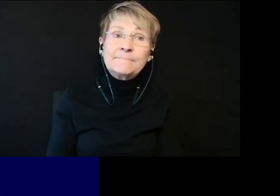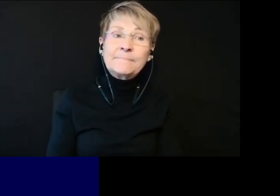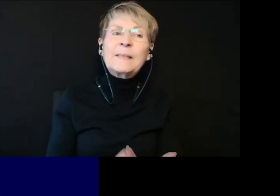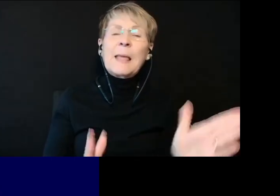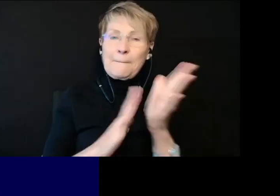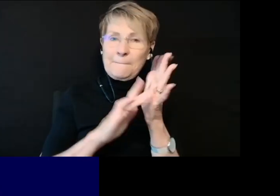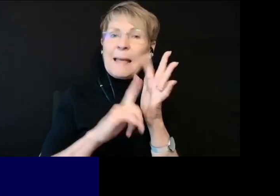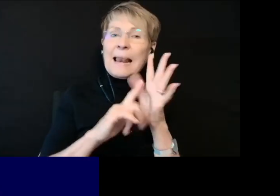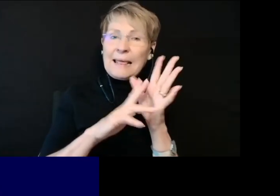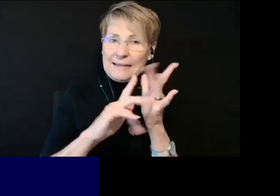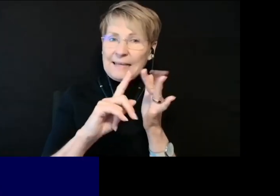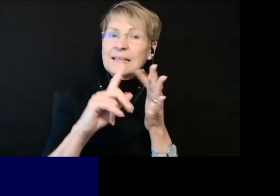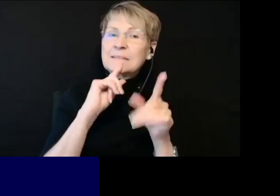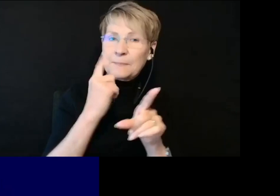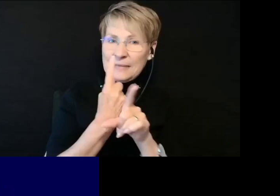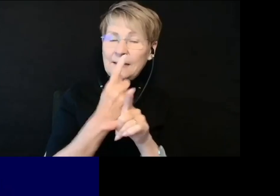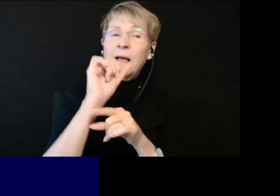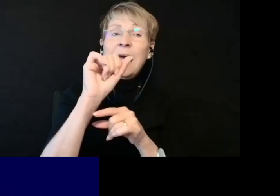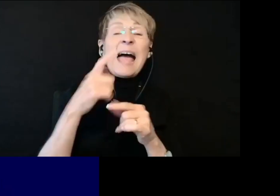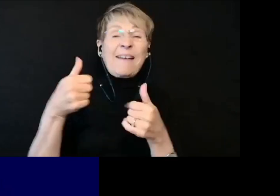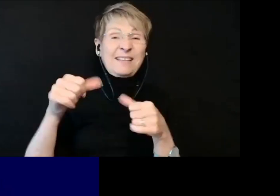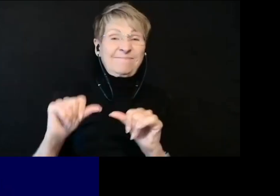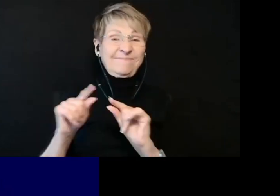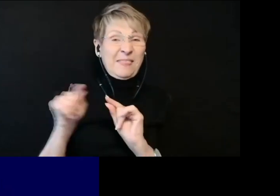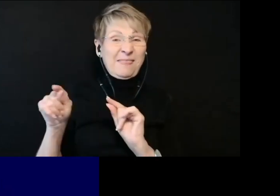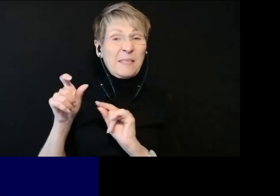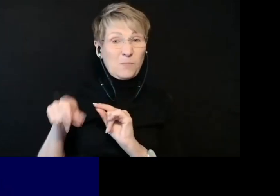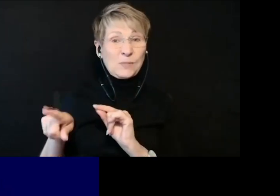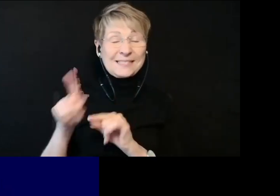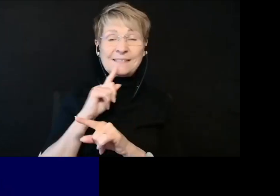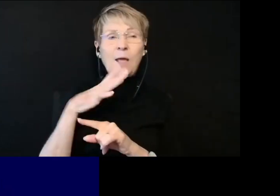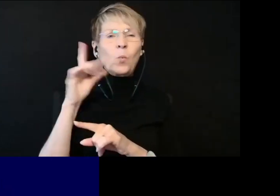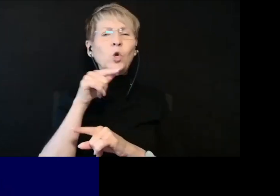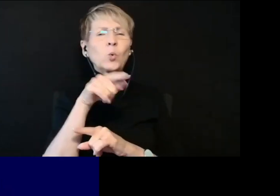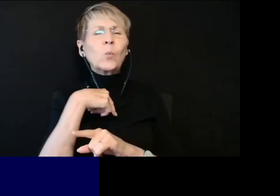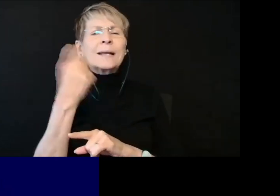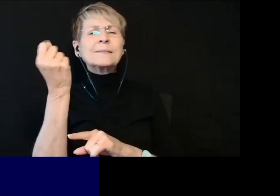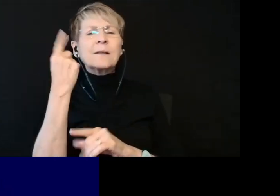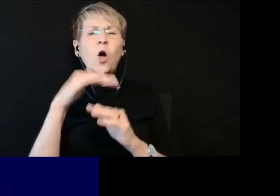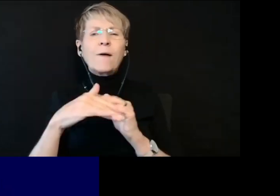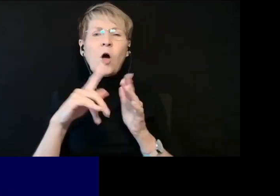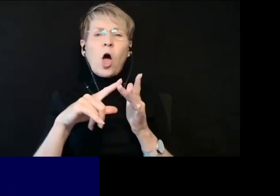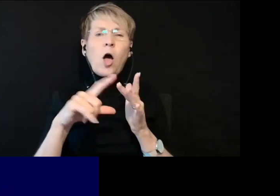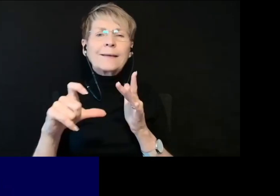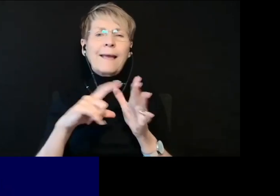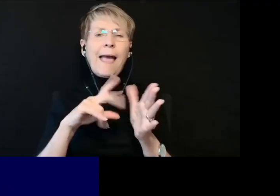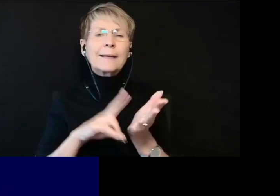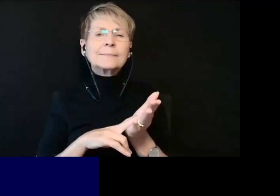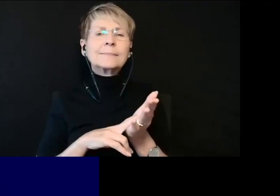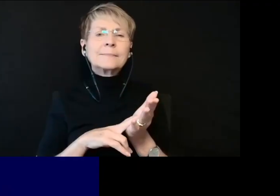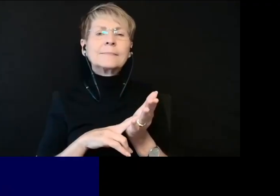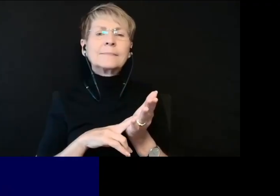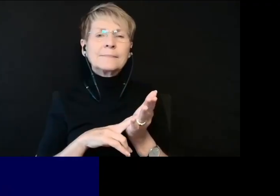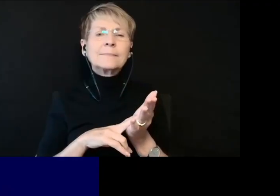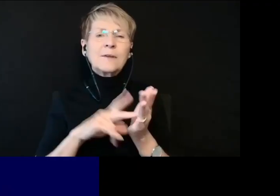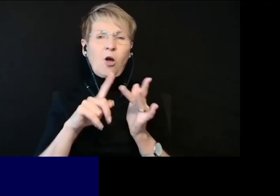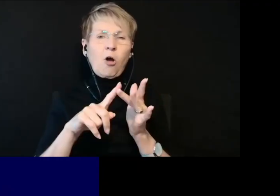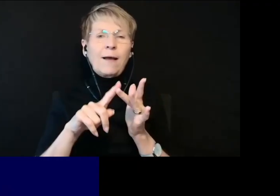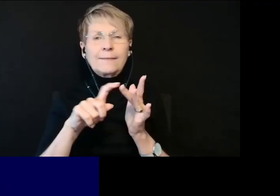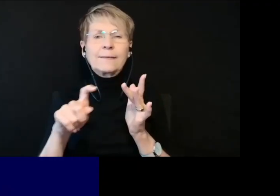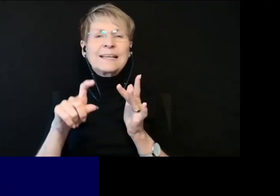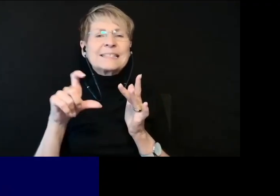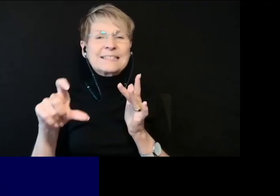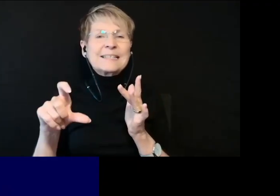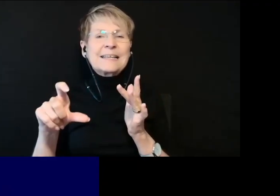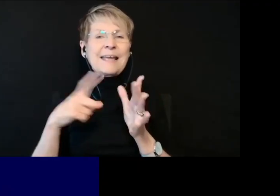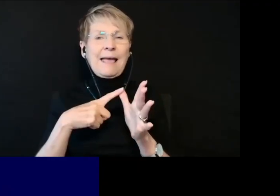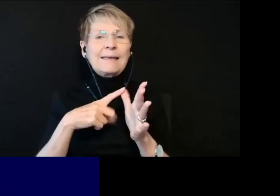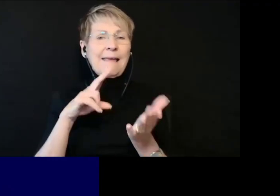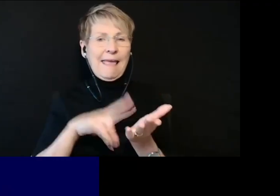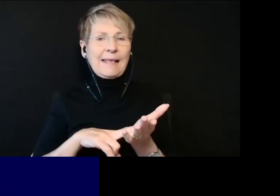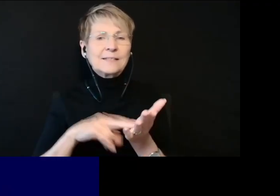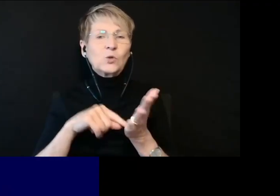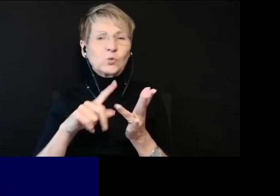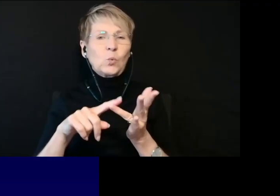It’s Melanie speaking. There's a second part to that. What is your understanding of the I-CAN tool